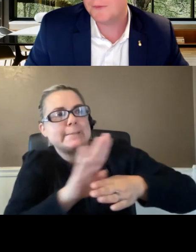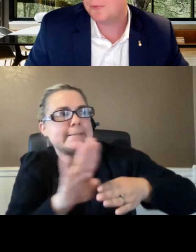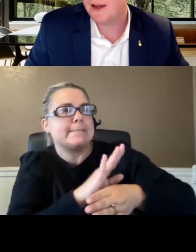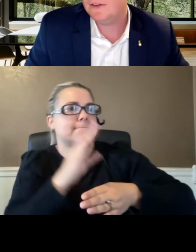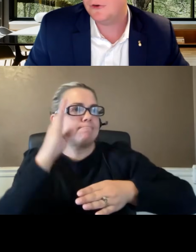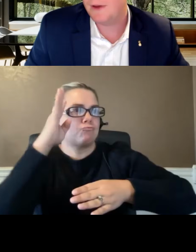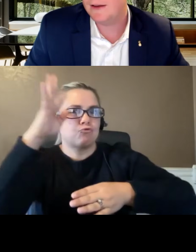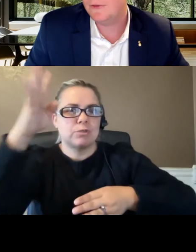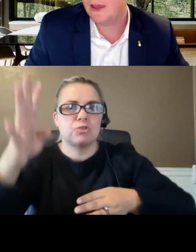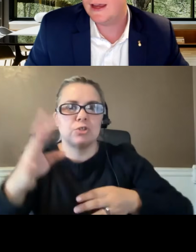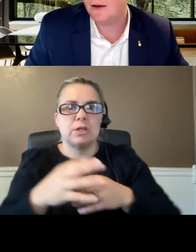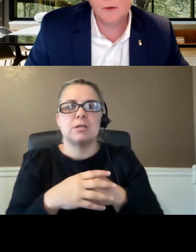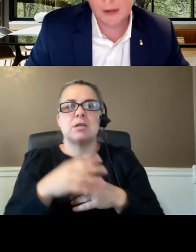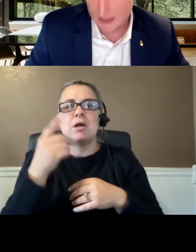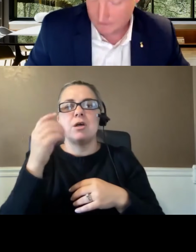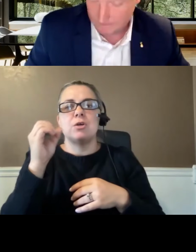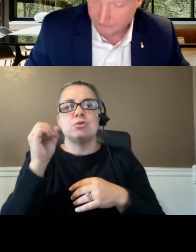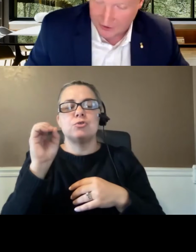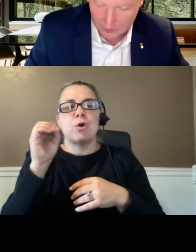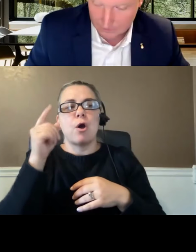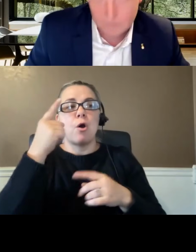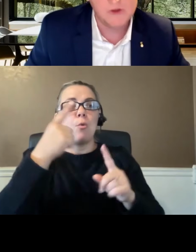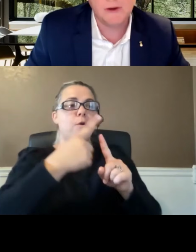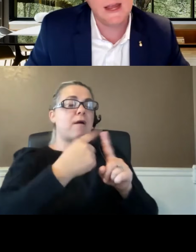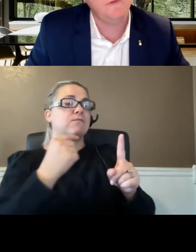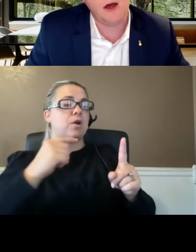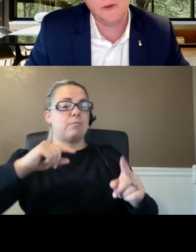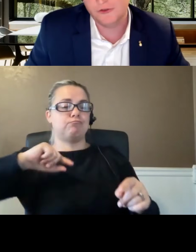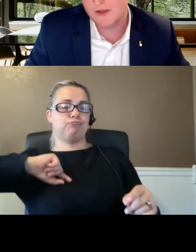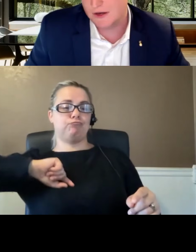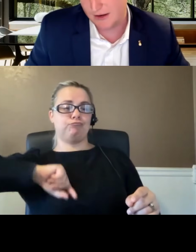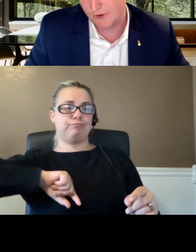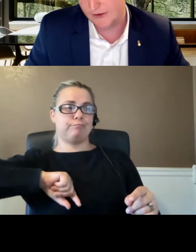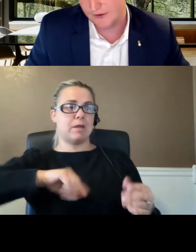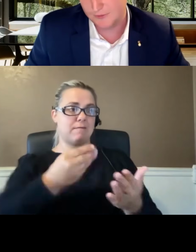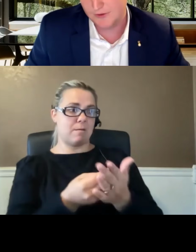from a pricing perspective saying okay, vendor, we have understood that you're not fully accessible.